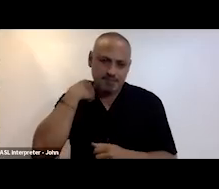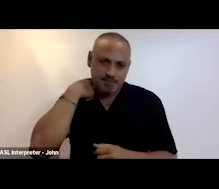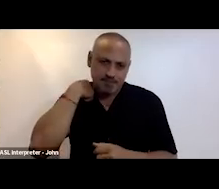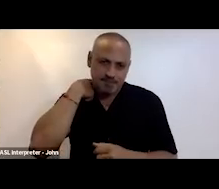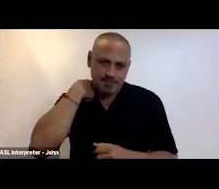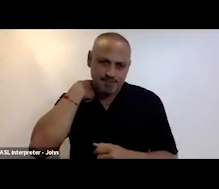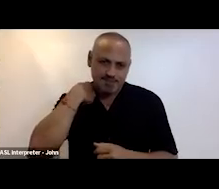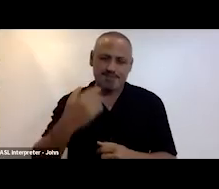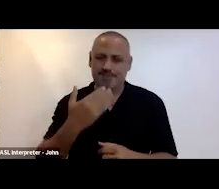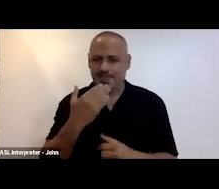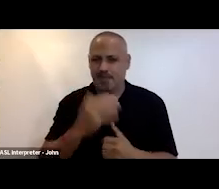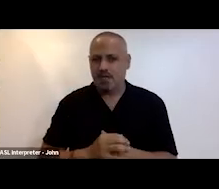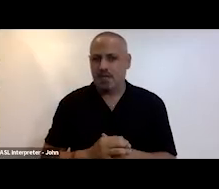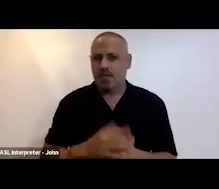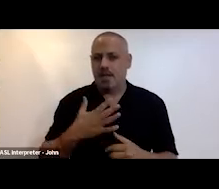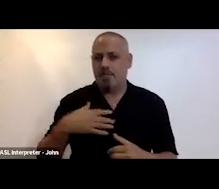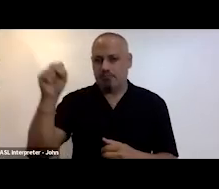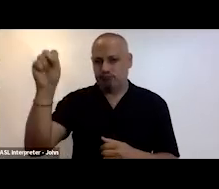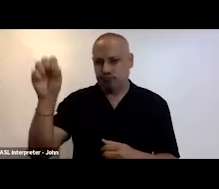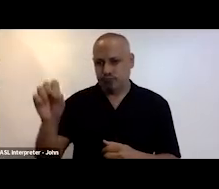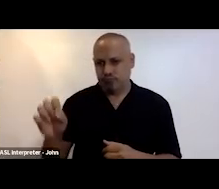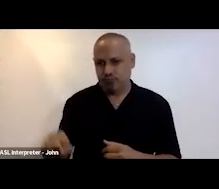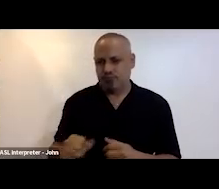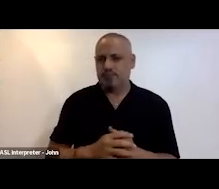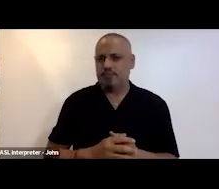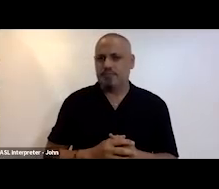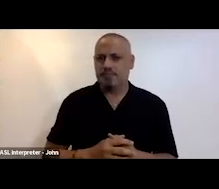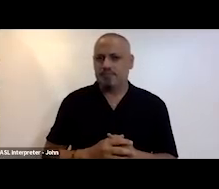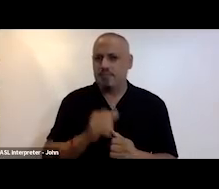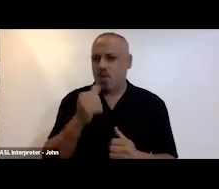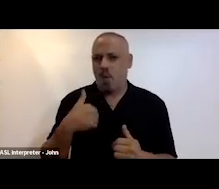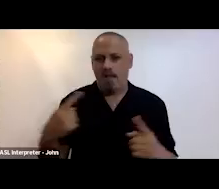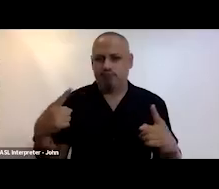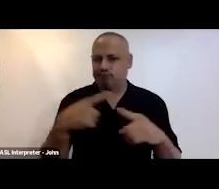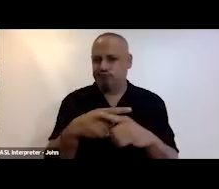Thank you. These are my disclosures. And I don't have any conflicts of interest to report.